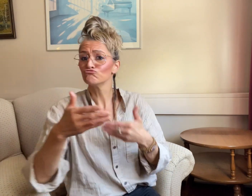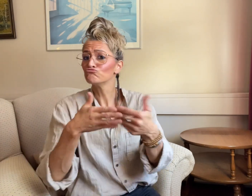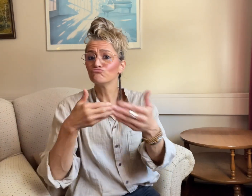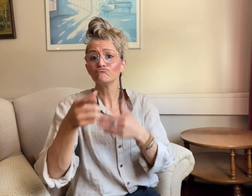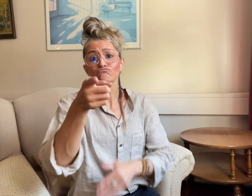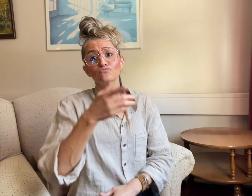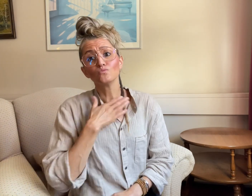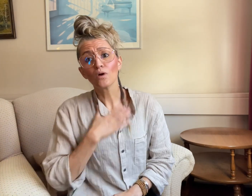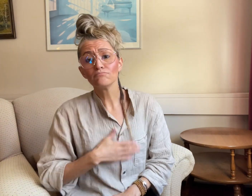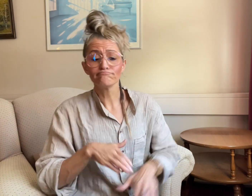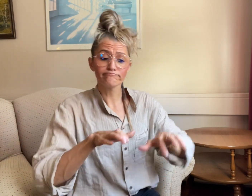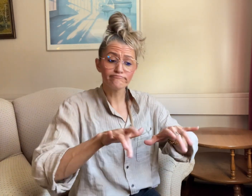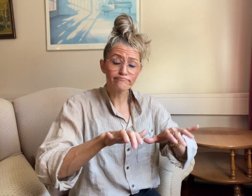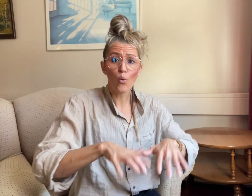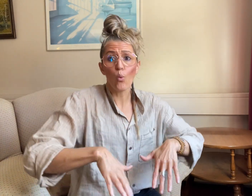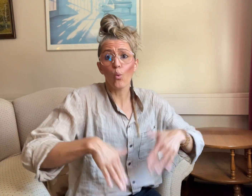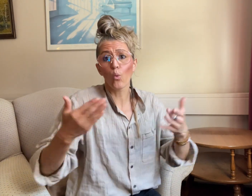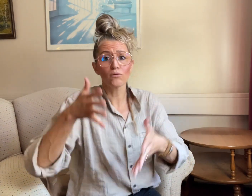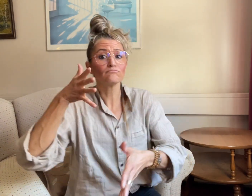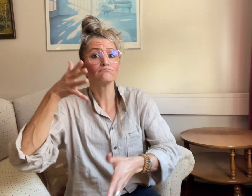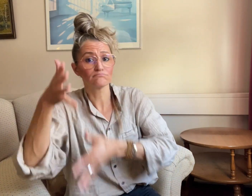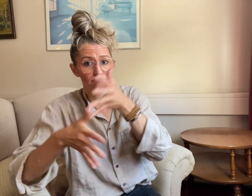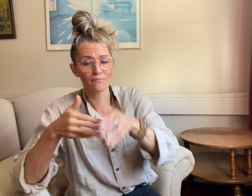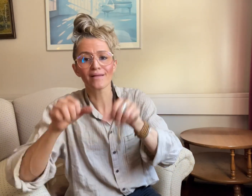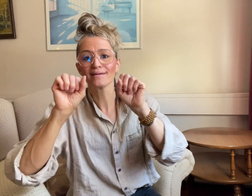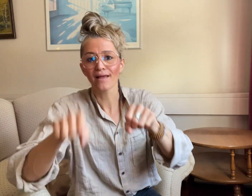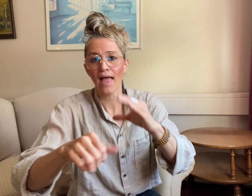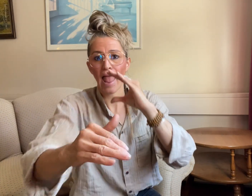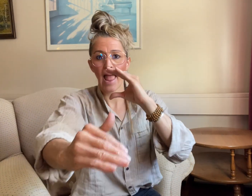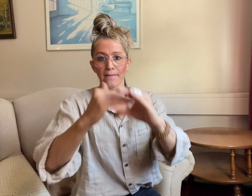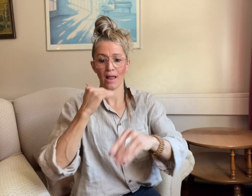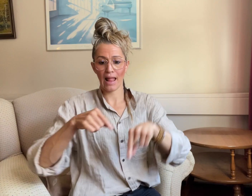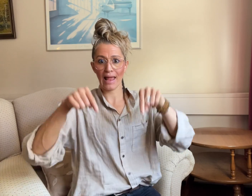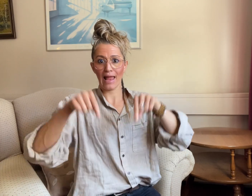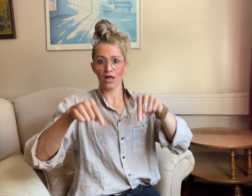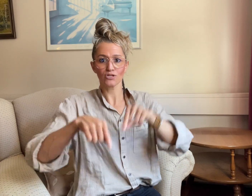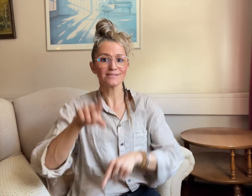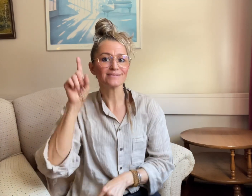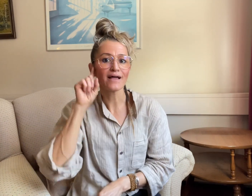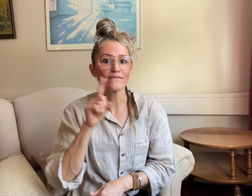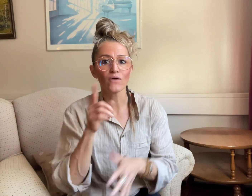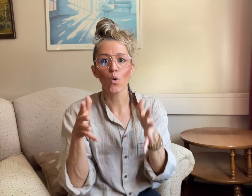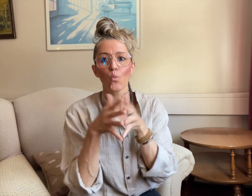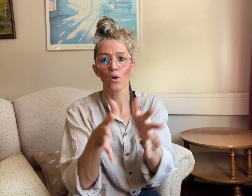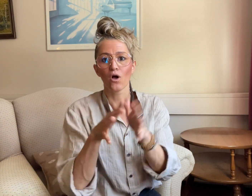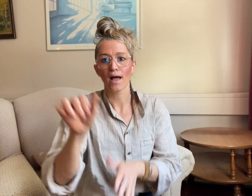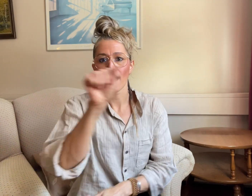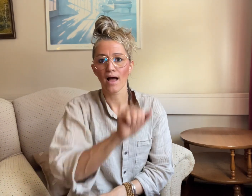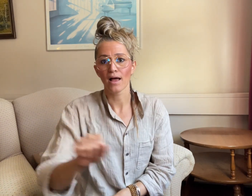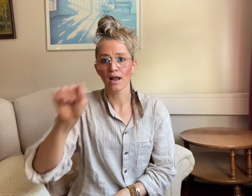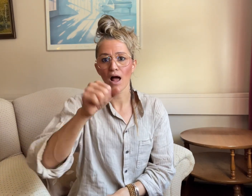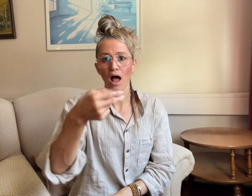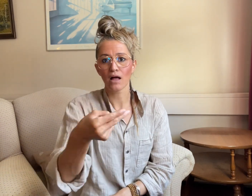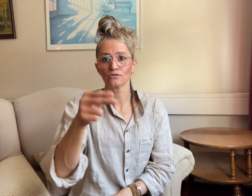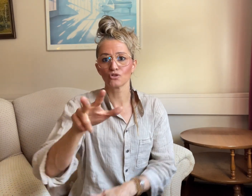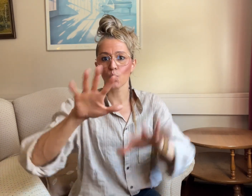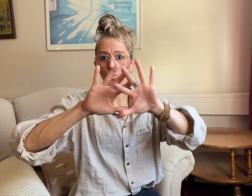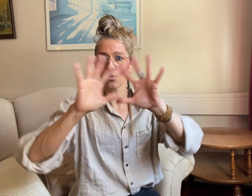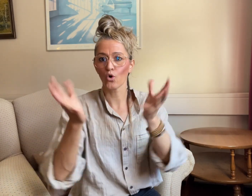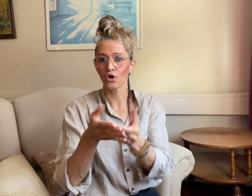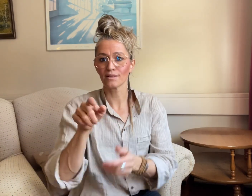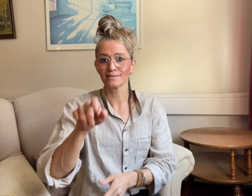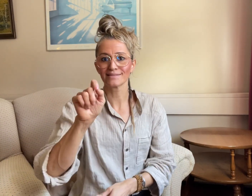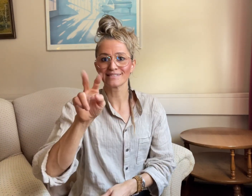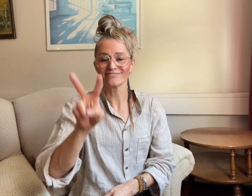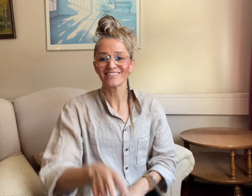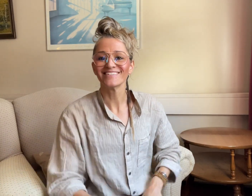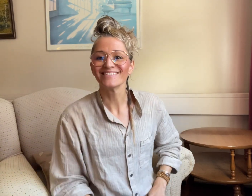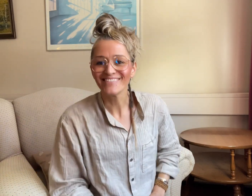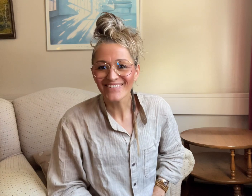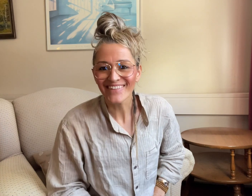in landscape format to deafwire@h3world.tv.